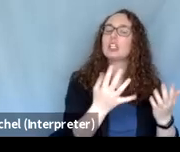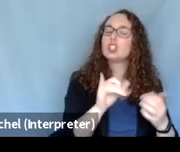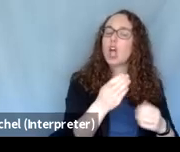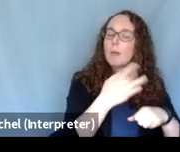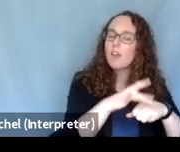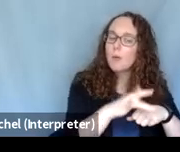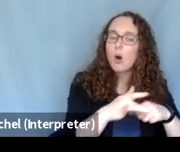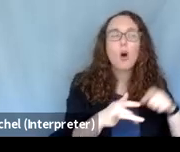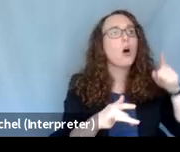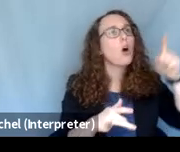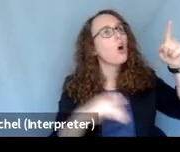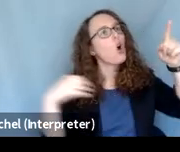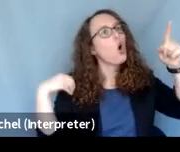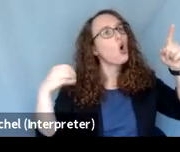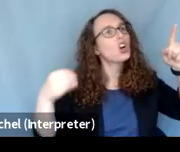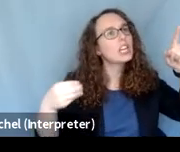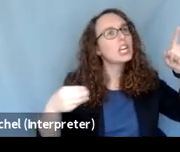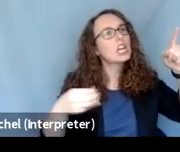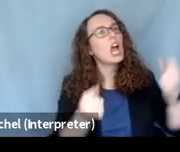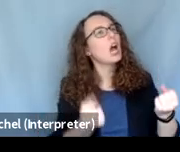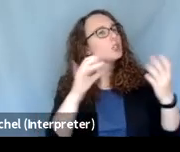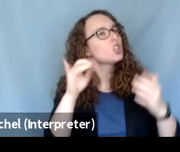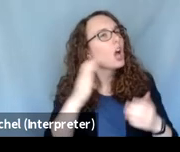certain state you can kind of look at what the outlook is